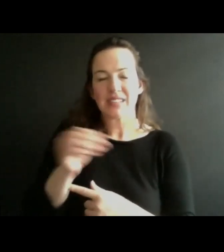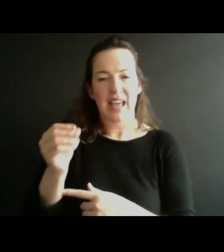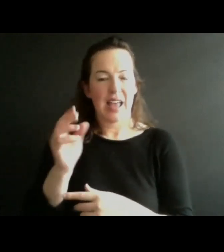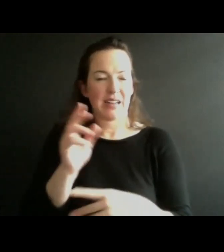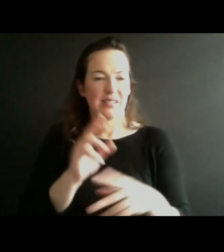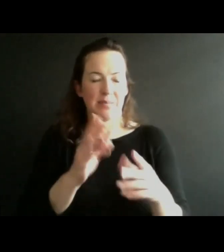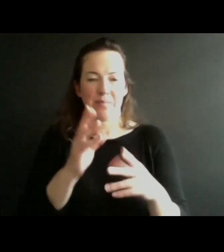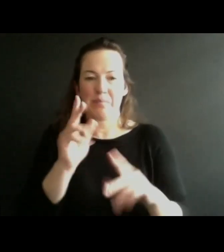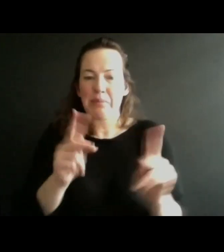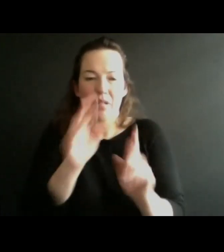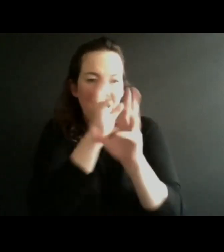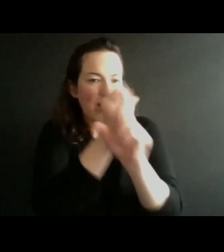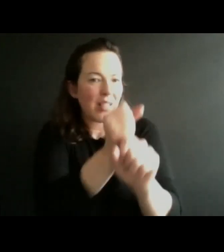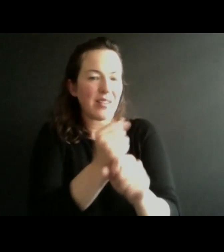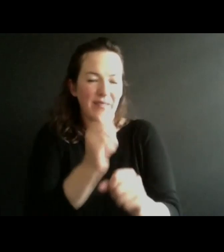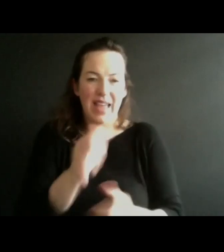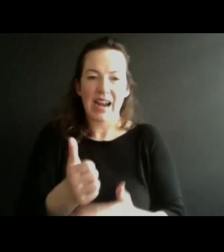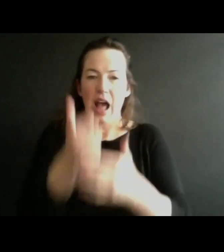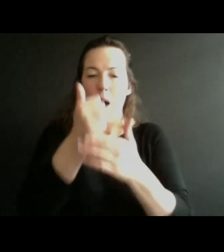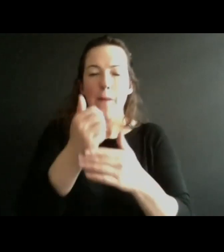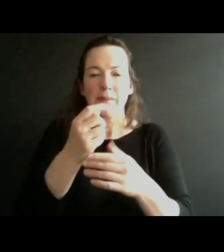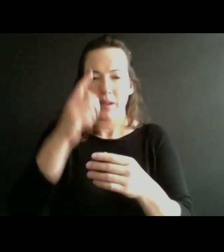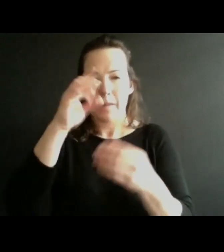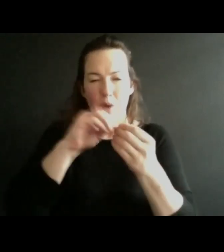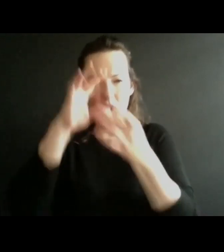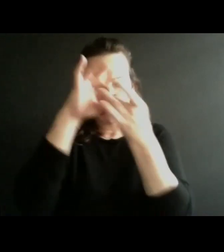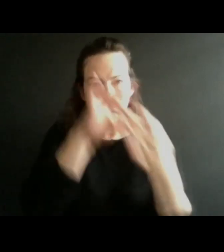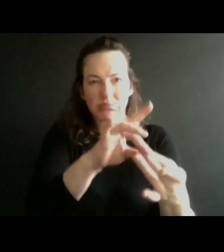interested in it. And then it helps kind of bridge some gaps around how to solve this